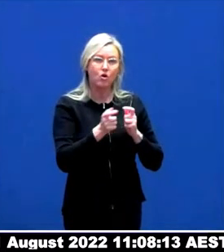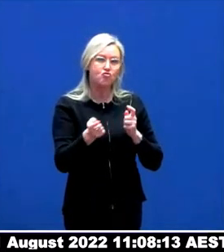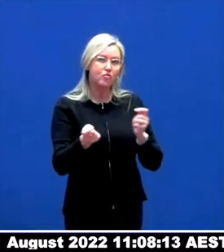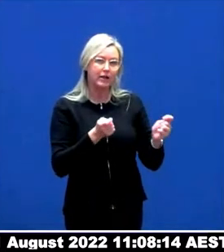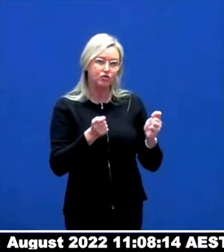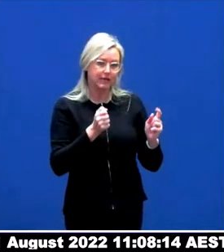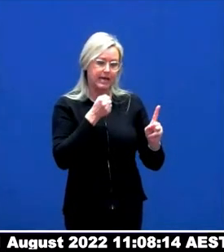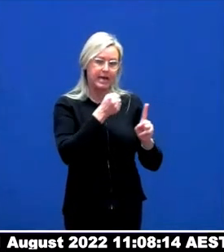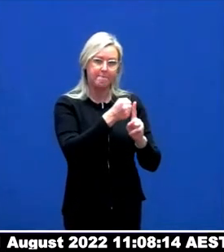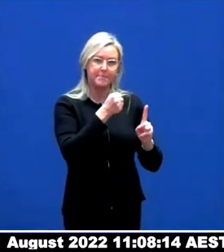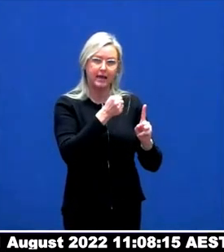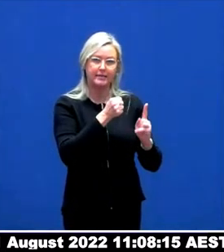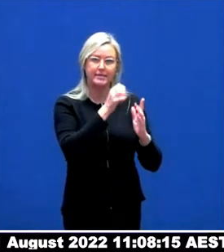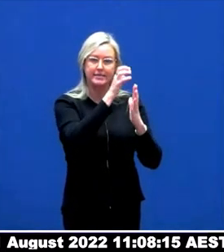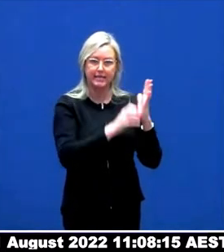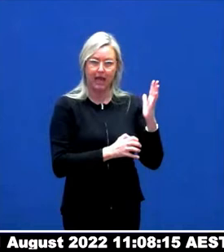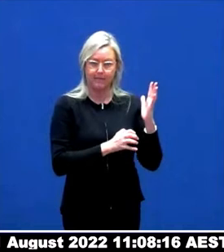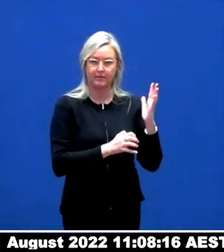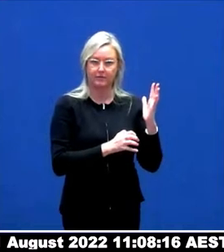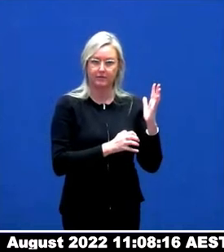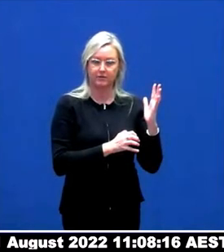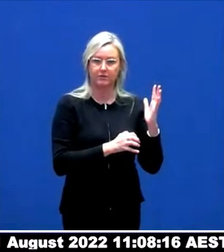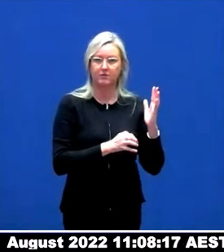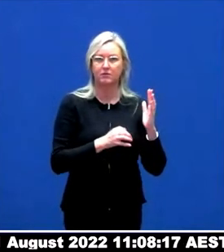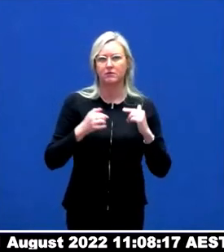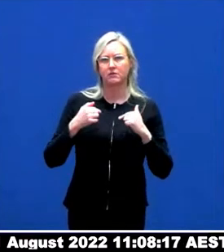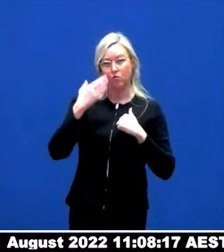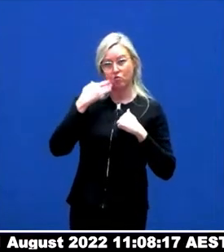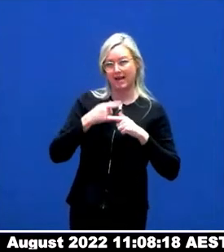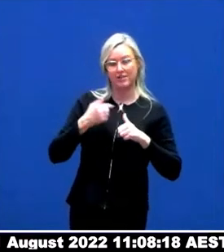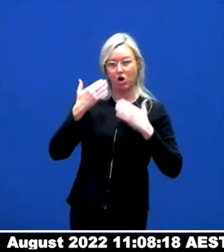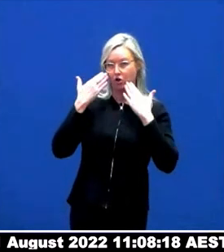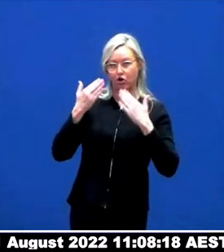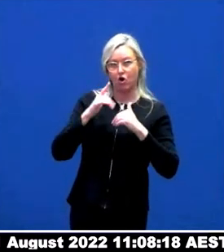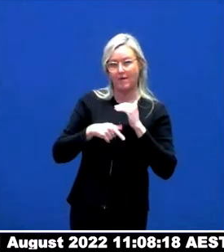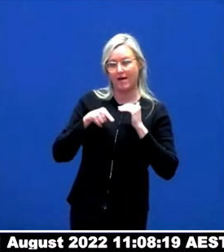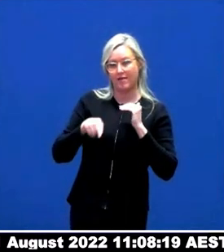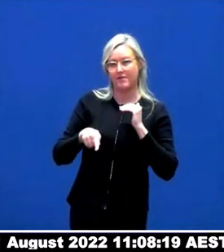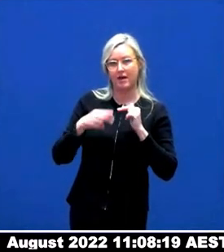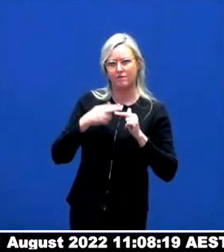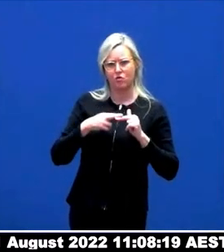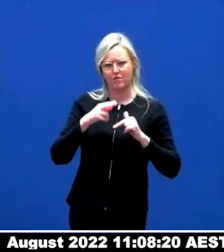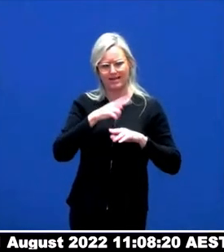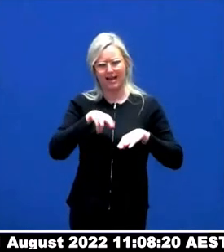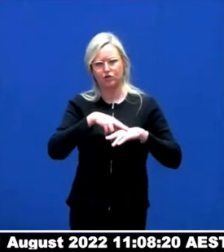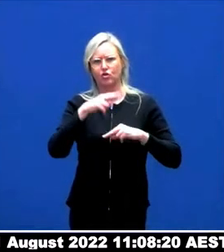I'm not aware of the regulatory impact statement for the National Construction Code but - COMMISSIONER RYAN: It might have been regulatory impact